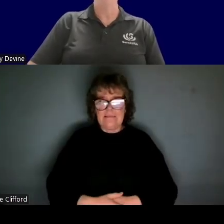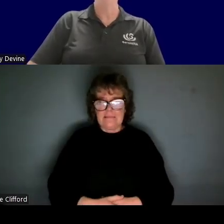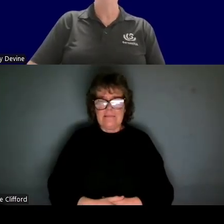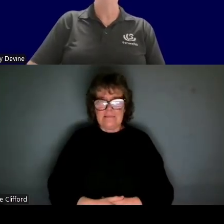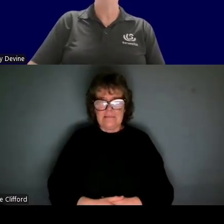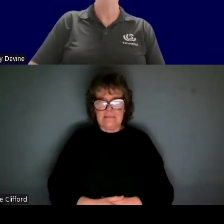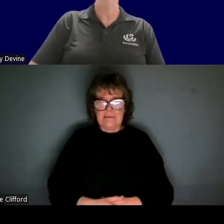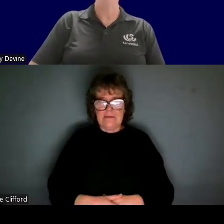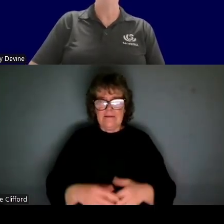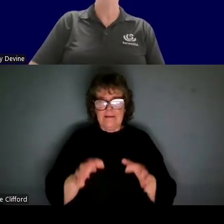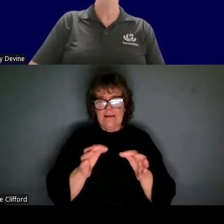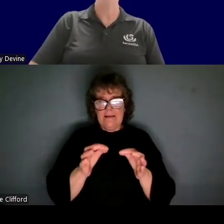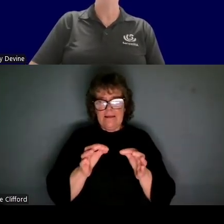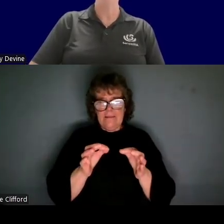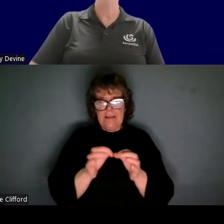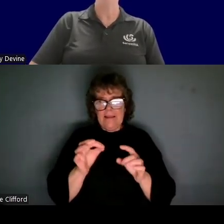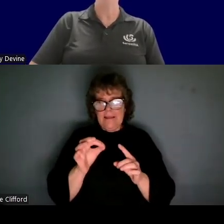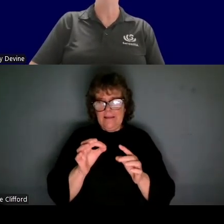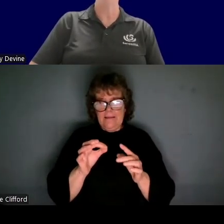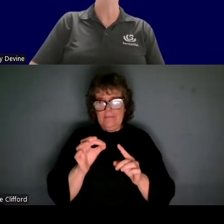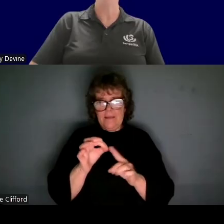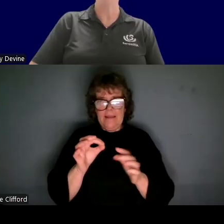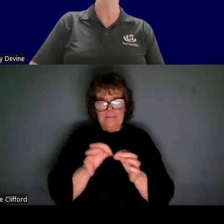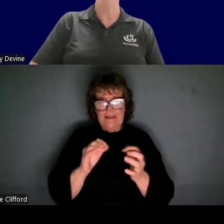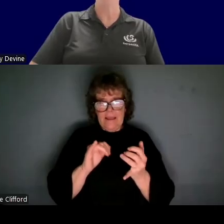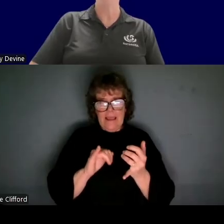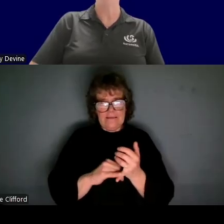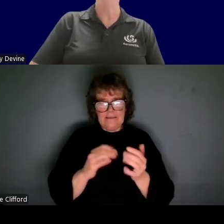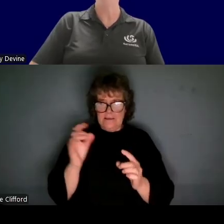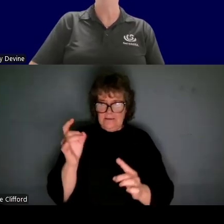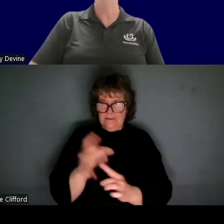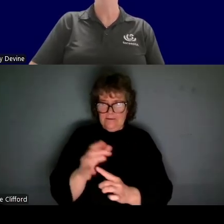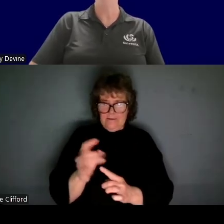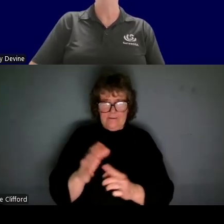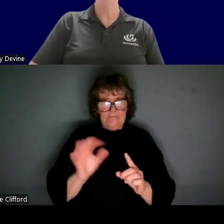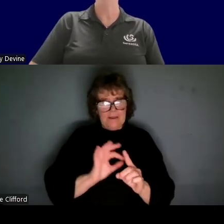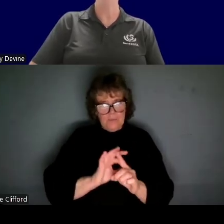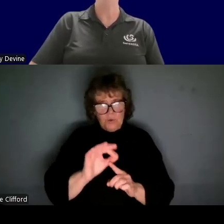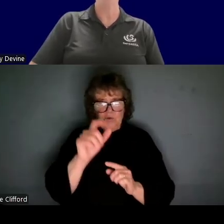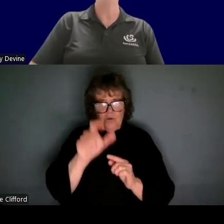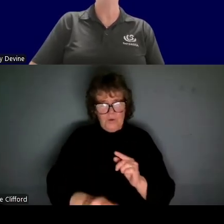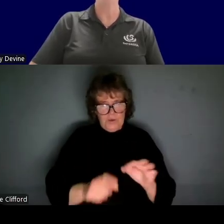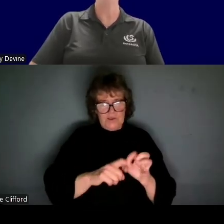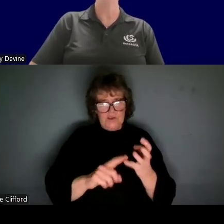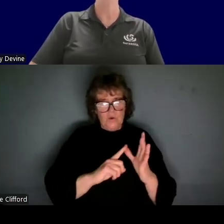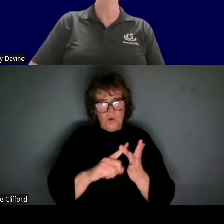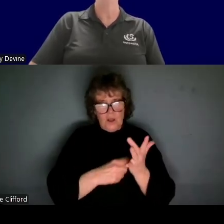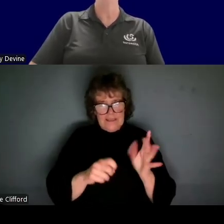PBS we prioritise improving a person's quality of life and this can include protocols around